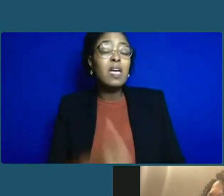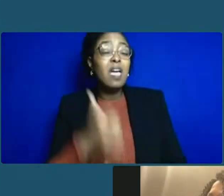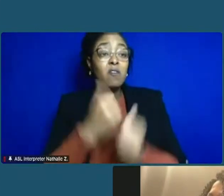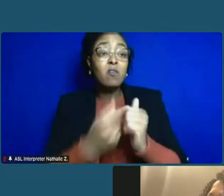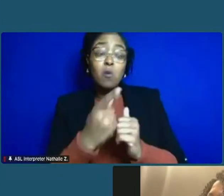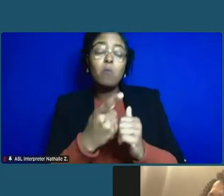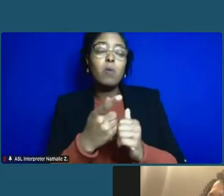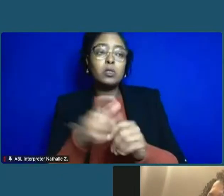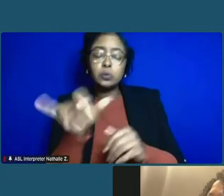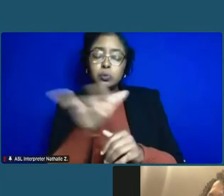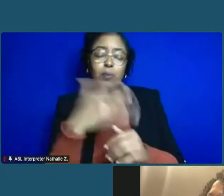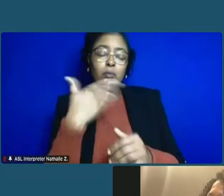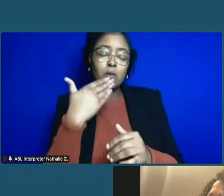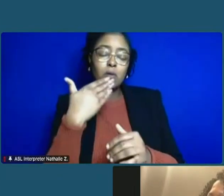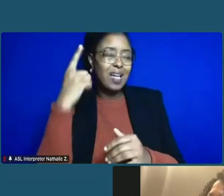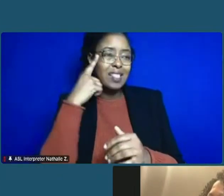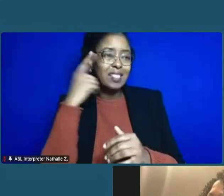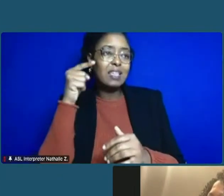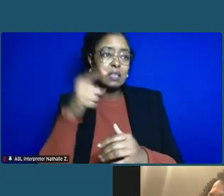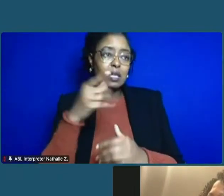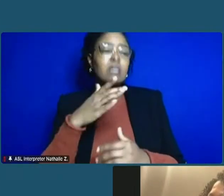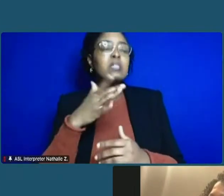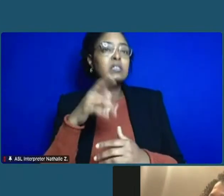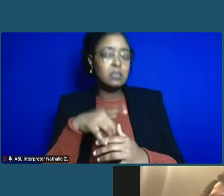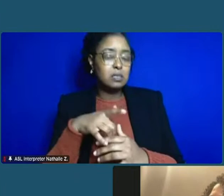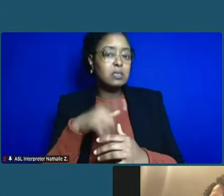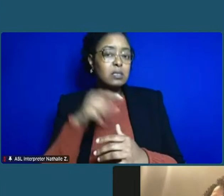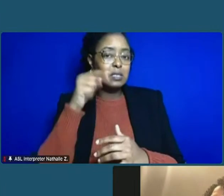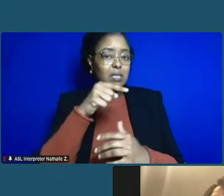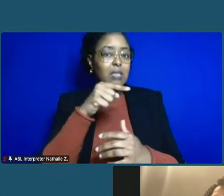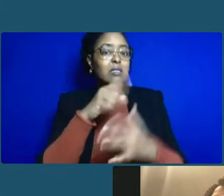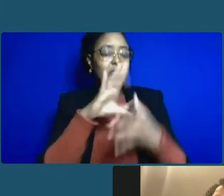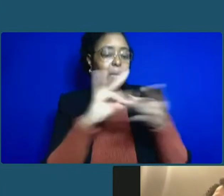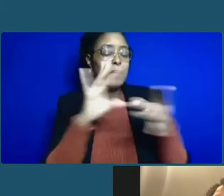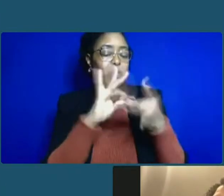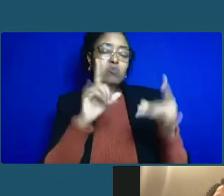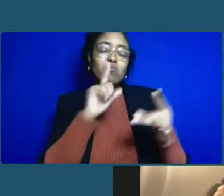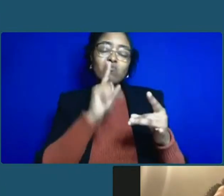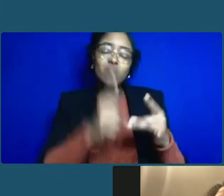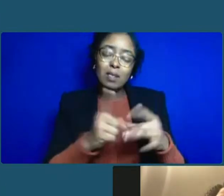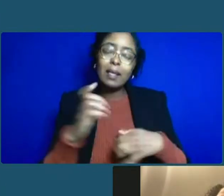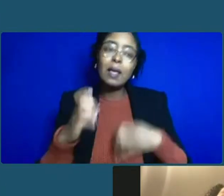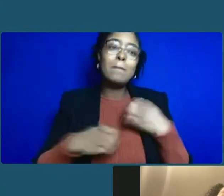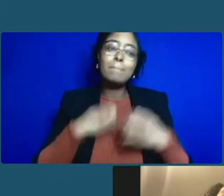you, Eliana and everyone else again. I think that the